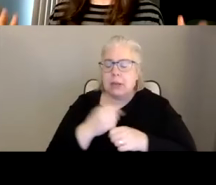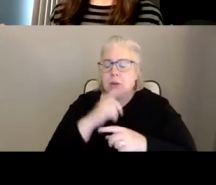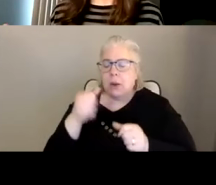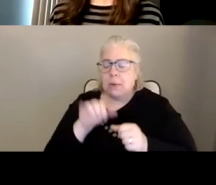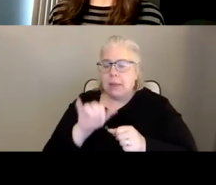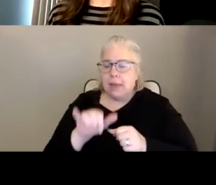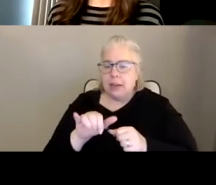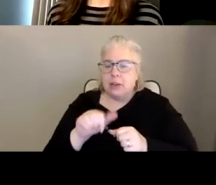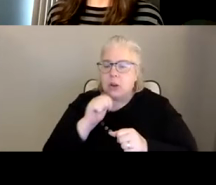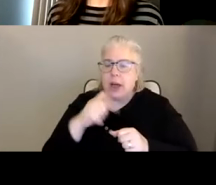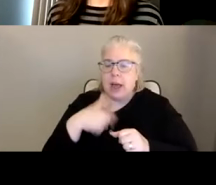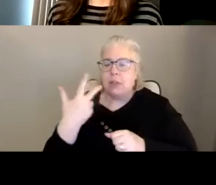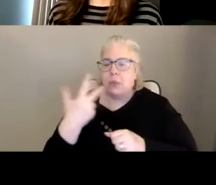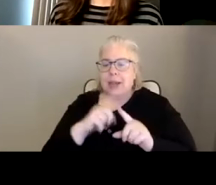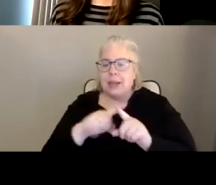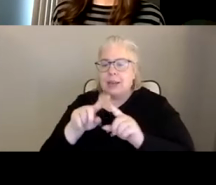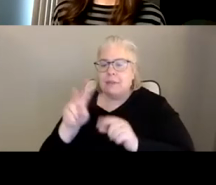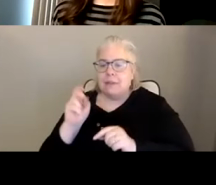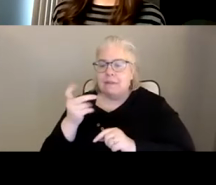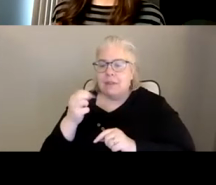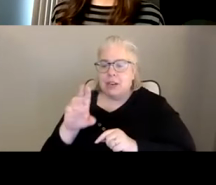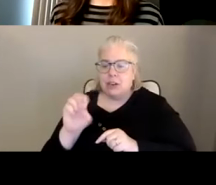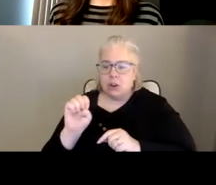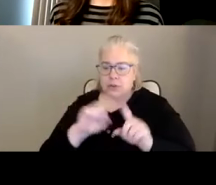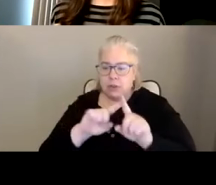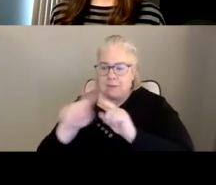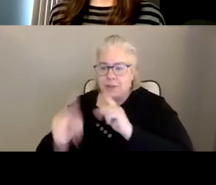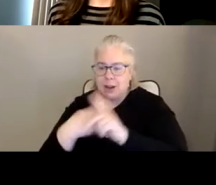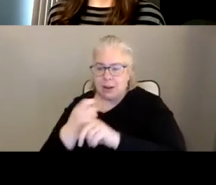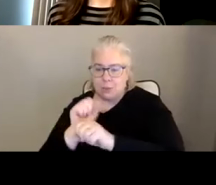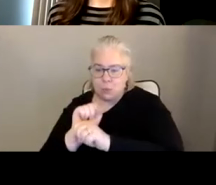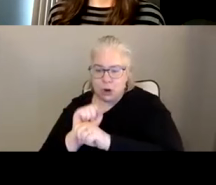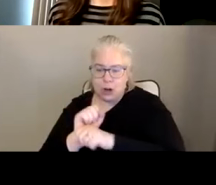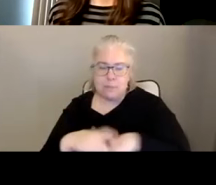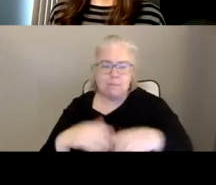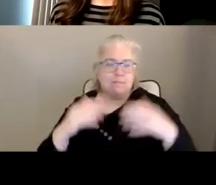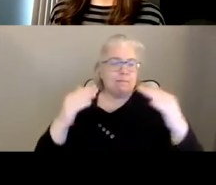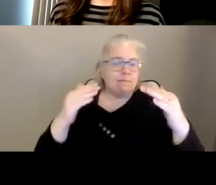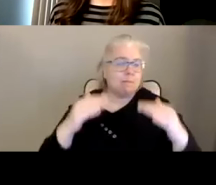having three different vendors for all of this work. Are there projects that they won't work with?